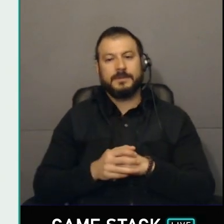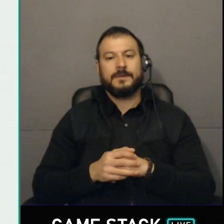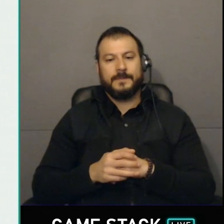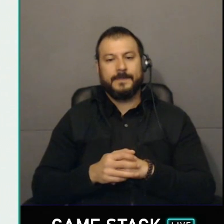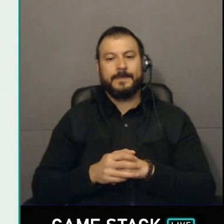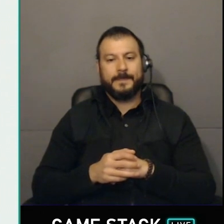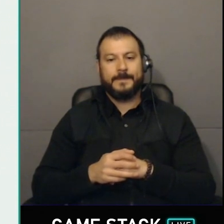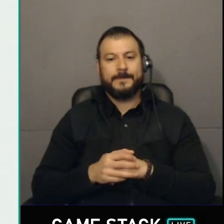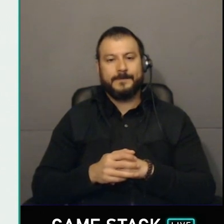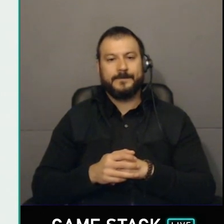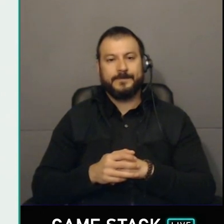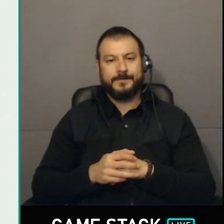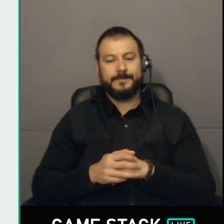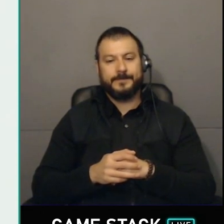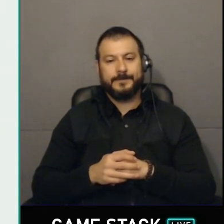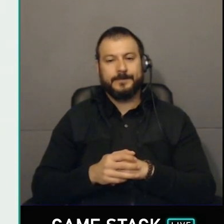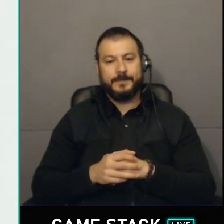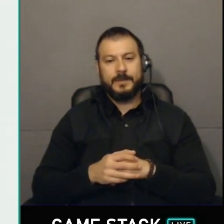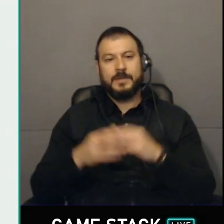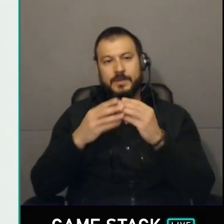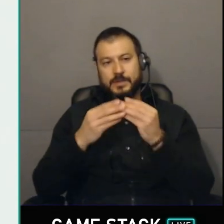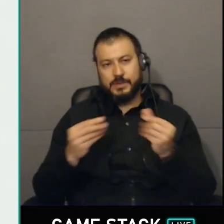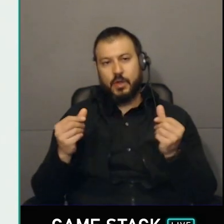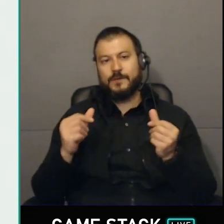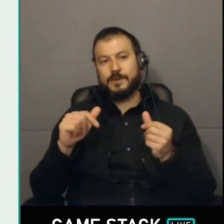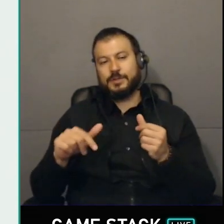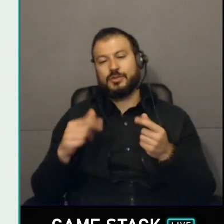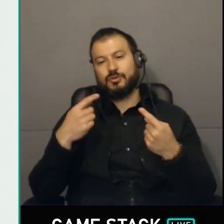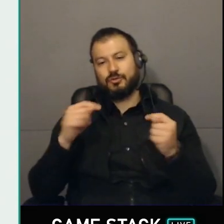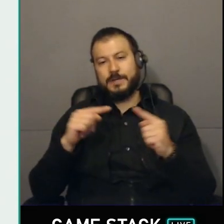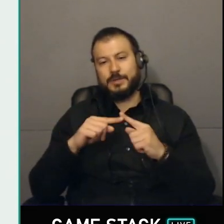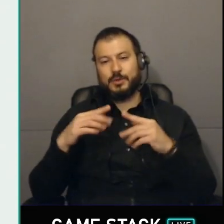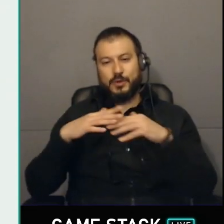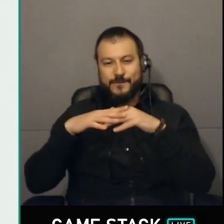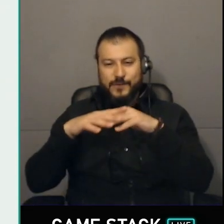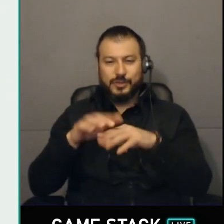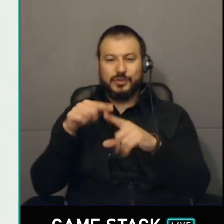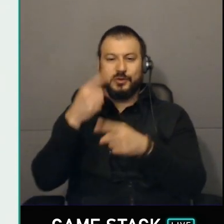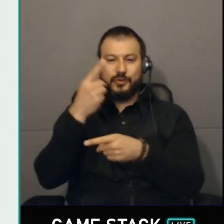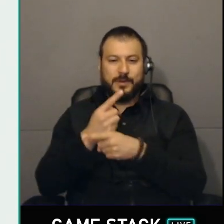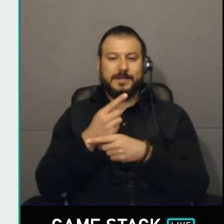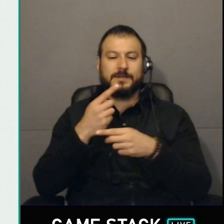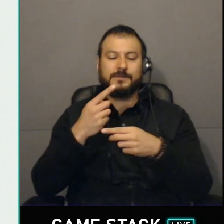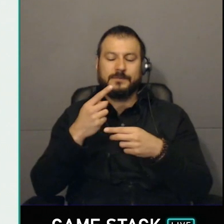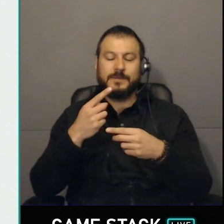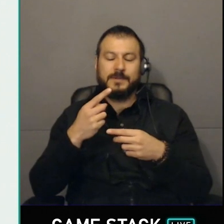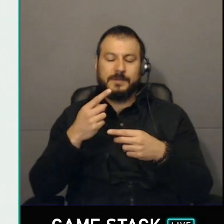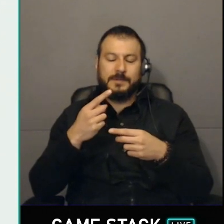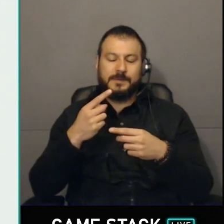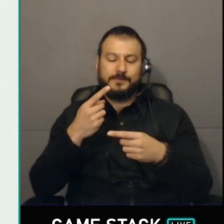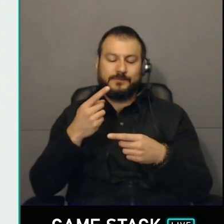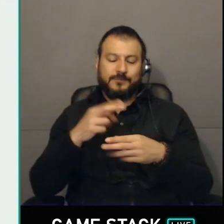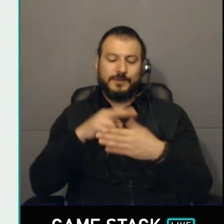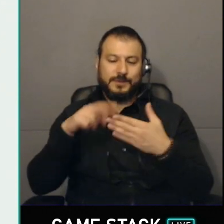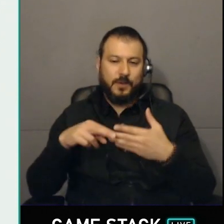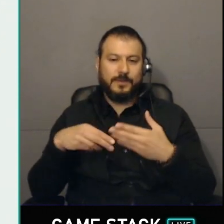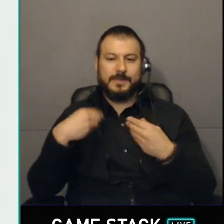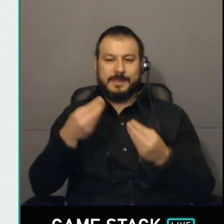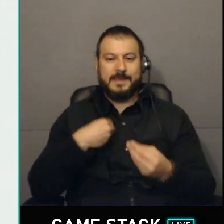The solver is trying to converge to a correct result. It's giving us diminishing returns, the more iterations,